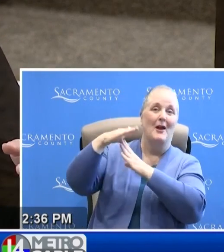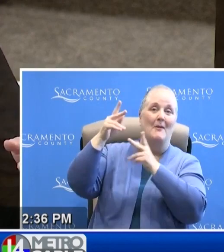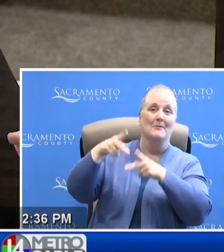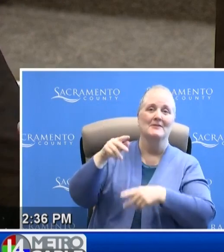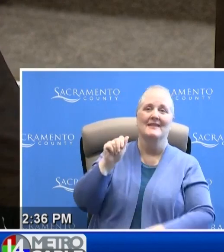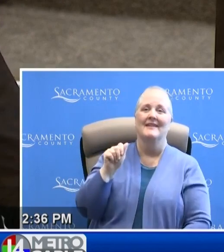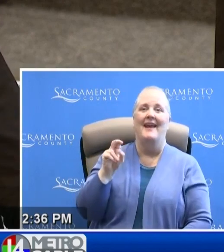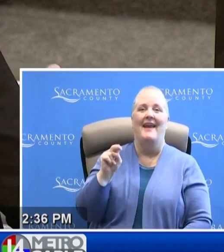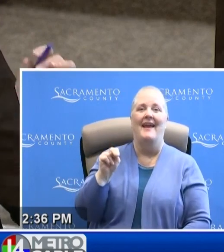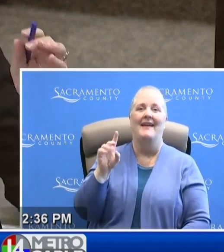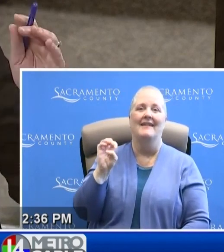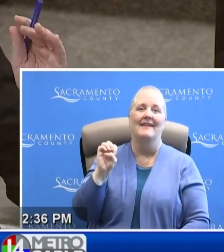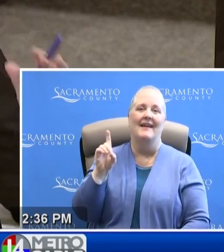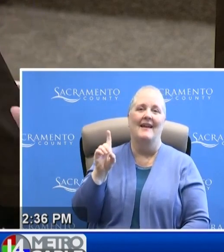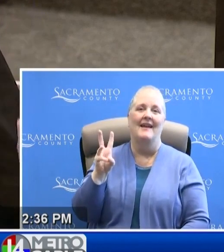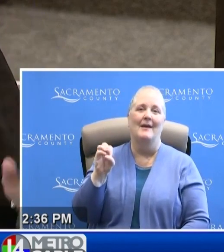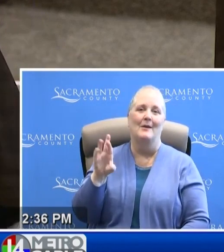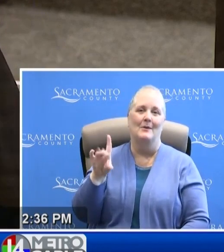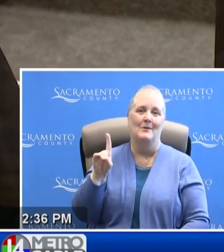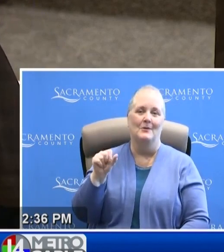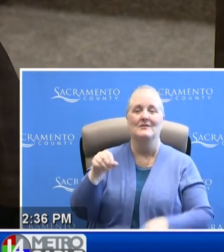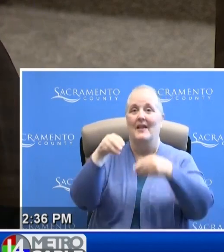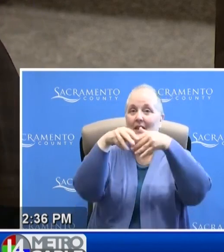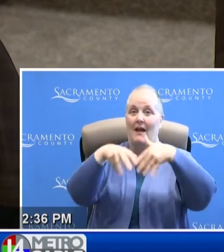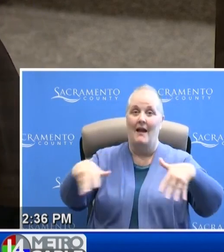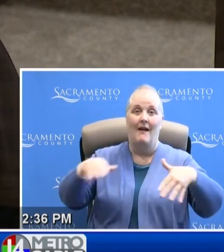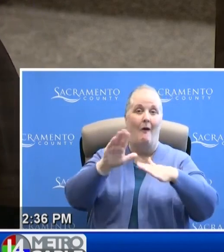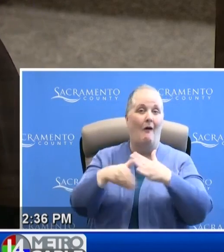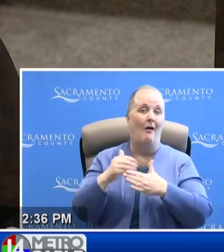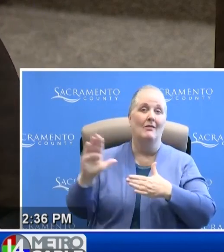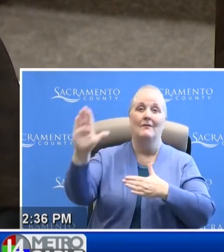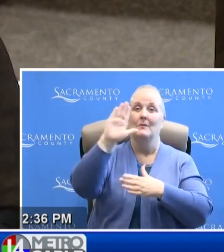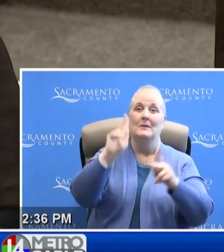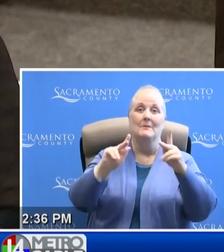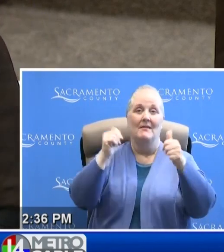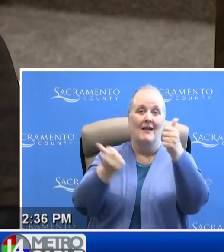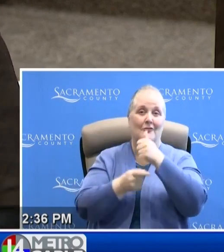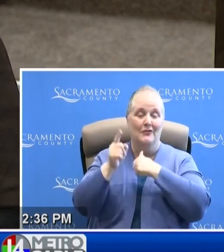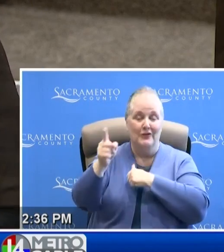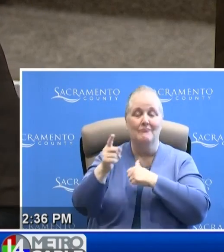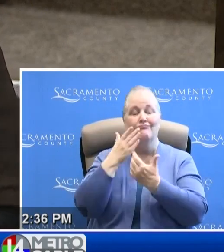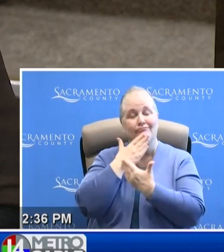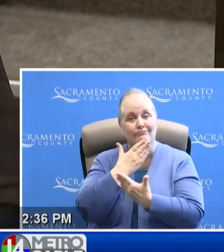the CEO and everyone who participated. Thank you for your effort and for making is